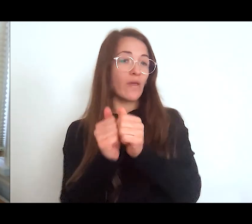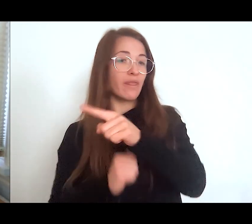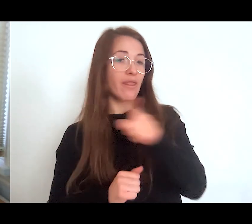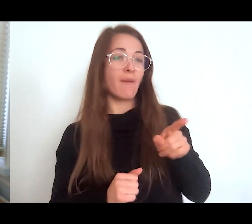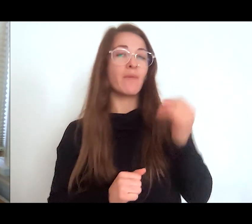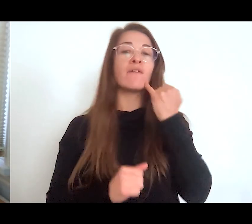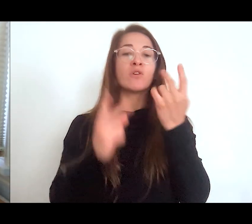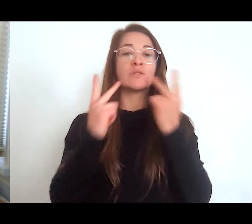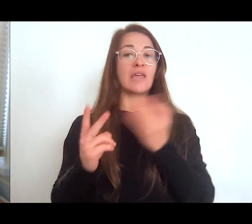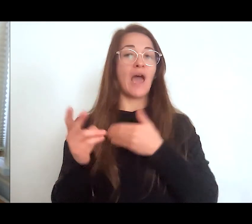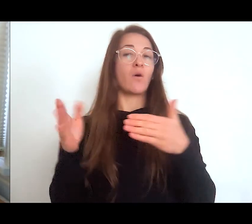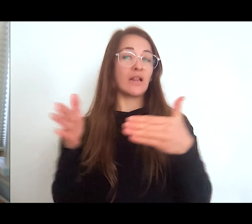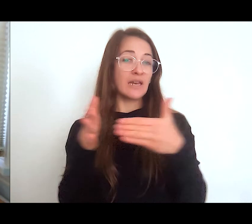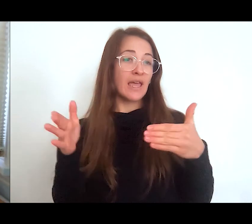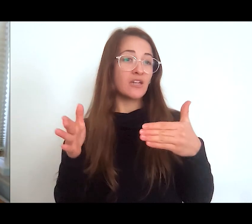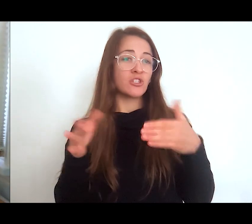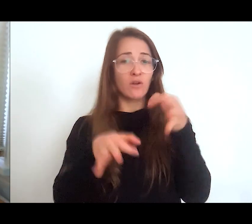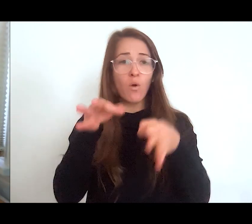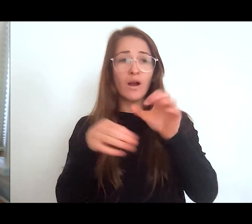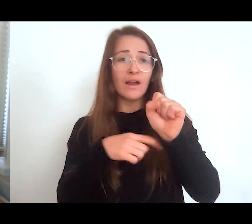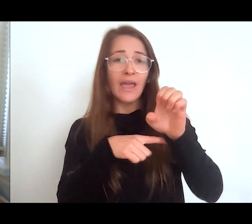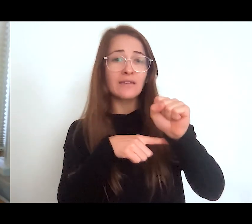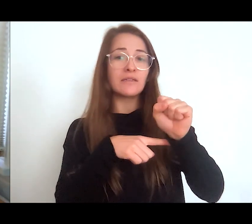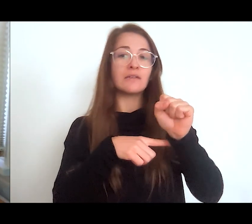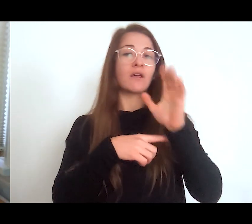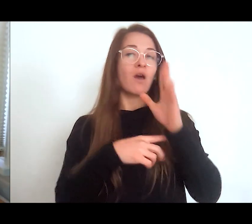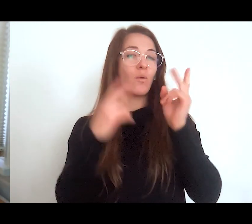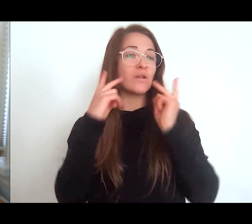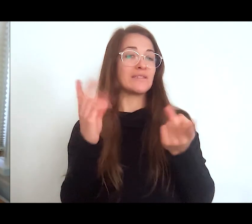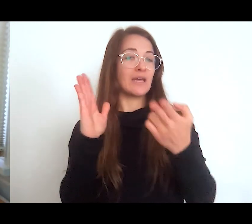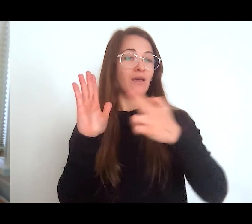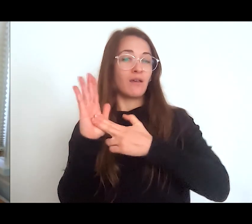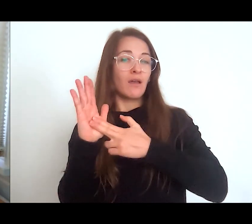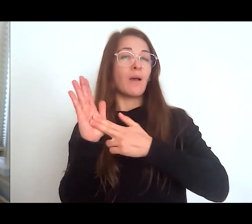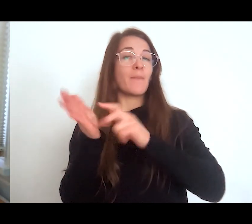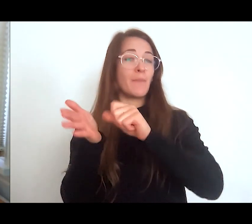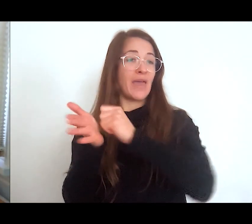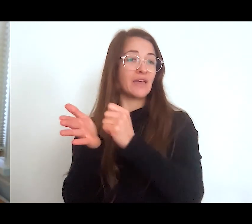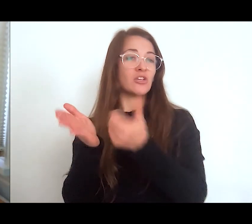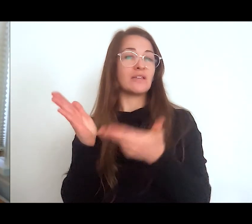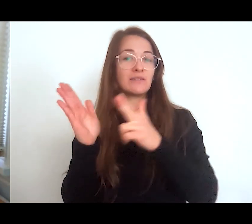SOMETIMES WE CO-COUNCIL COUNSEL WITH THEM. IF YOU LOOK AT OUR LITIGATION ON